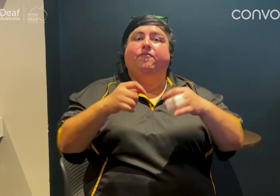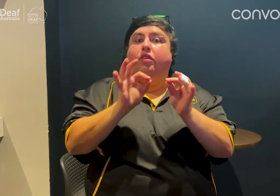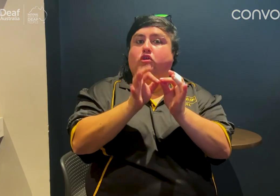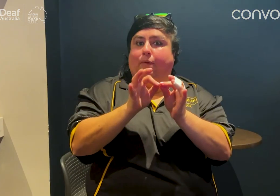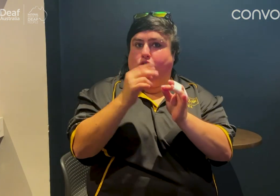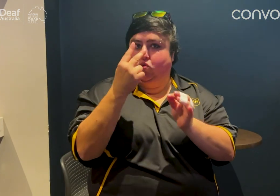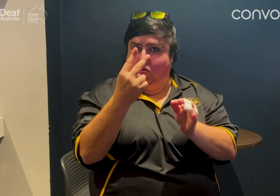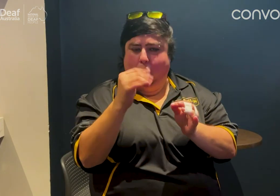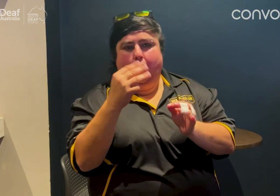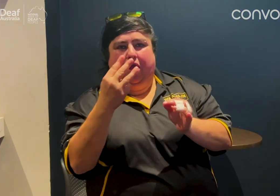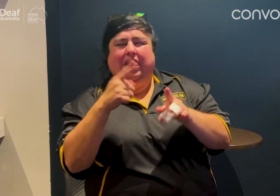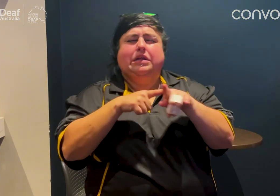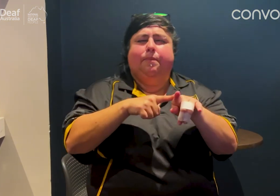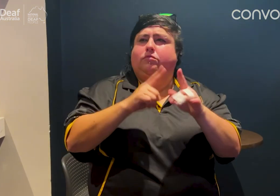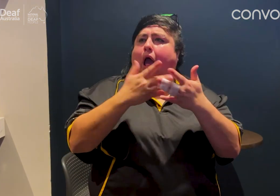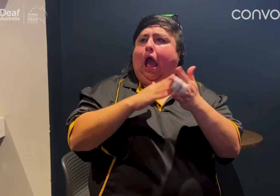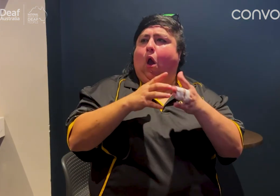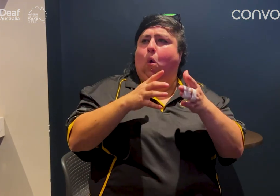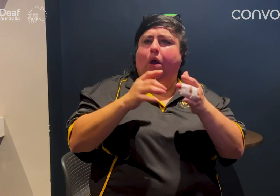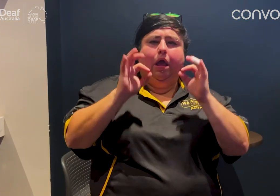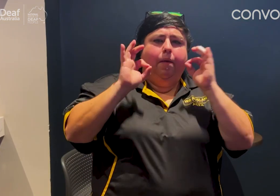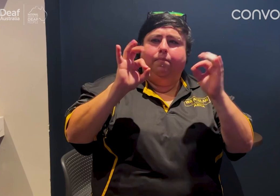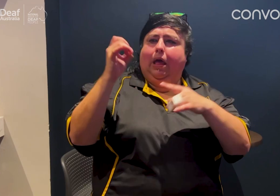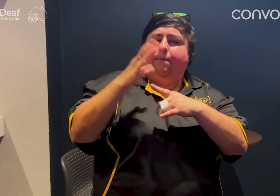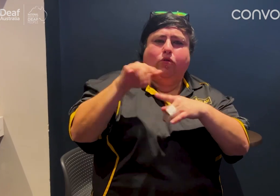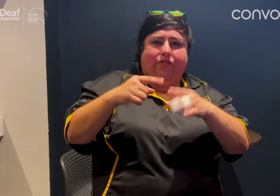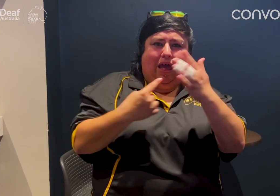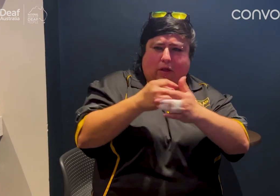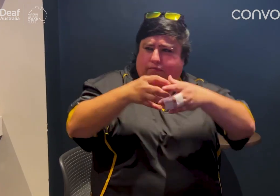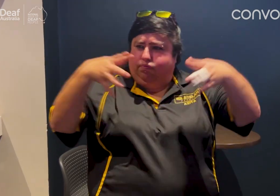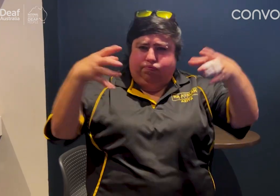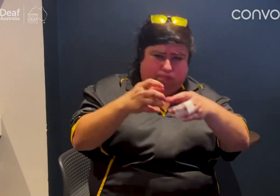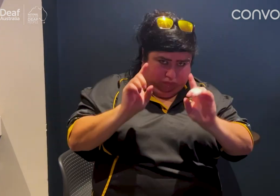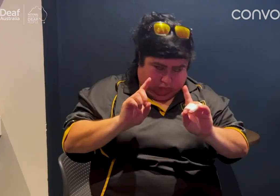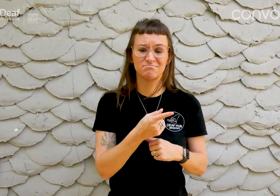having 2 or 3 interpreters depending on the type of event.